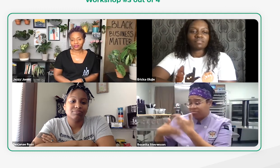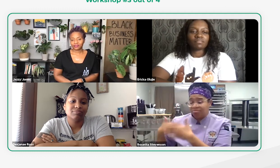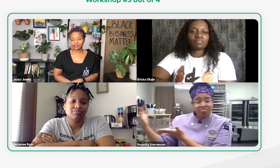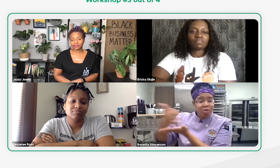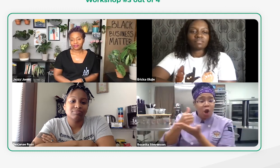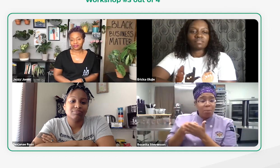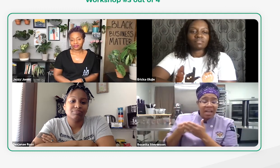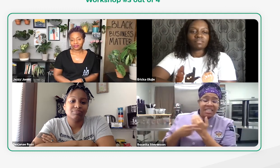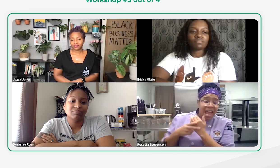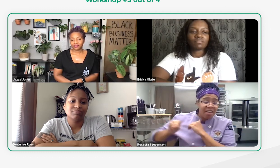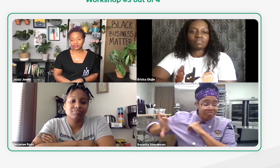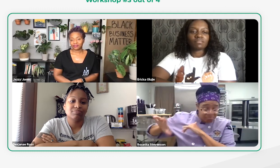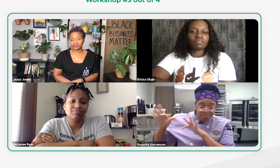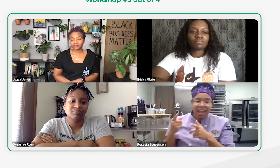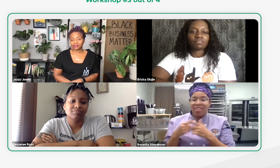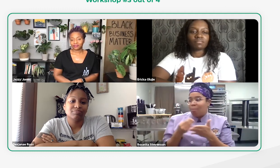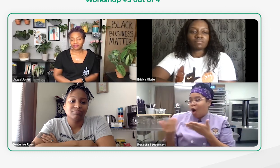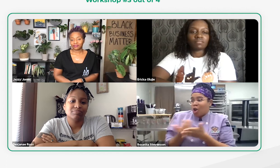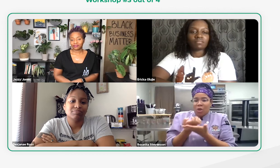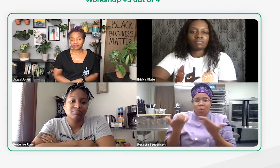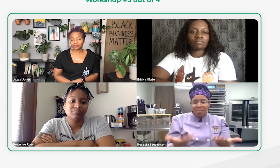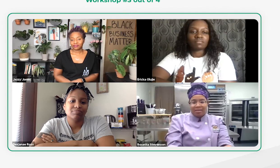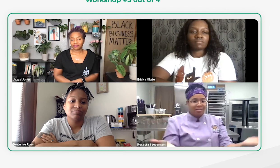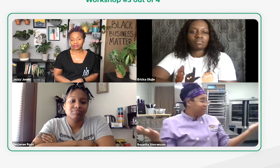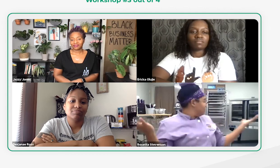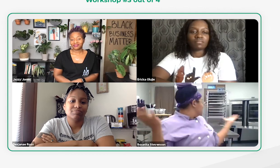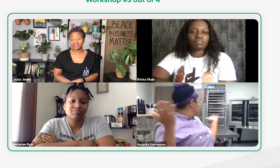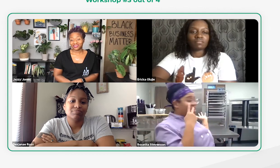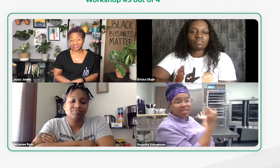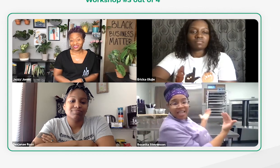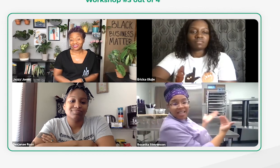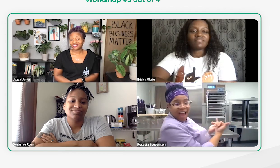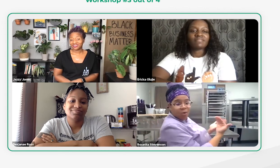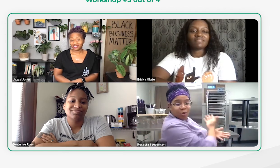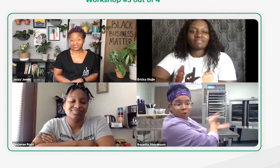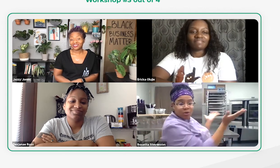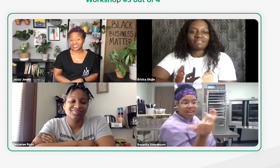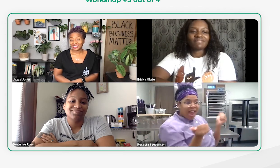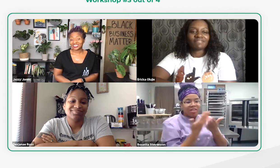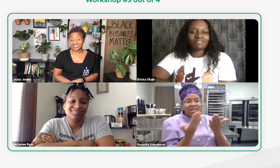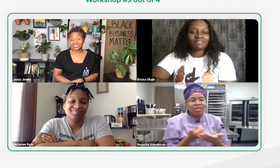Colorado State University. I got other money and I was able to purchase new equipment that